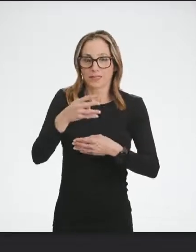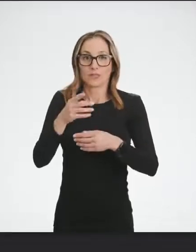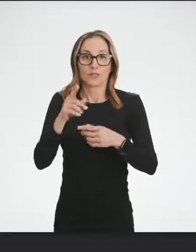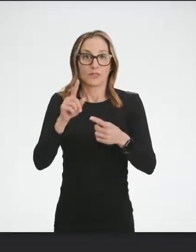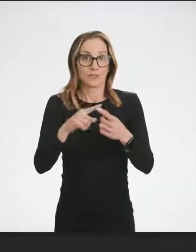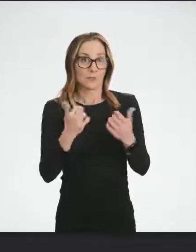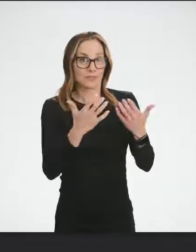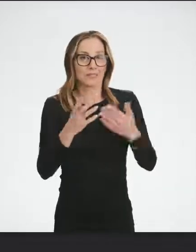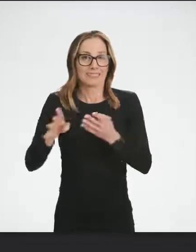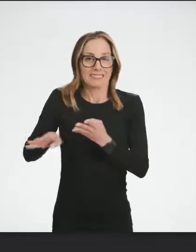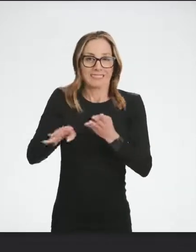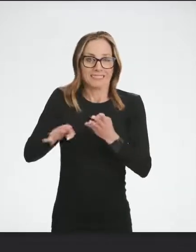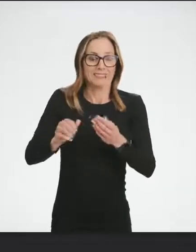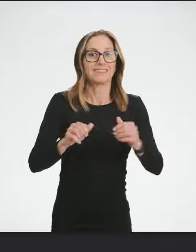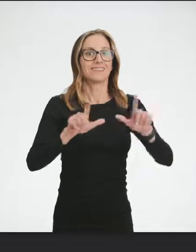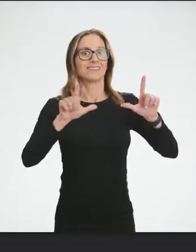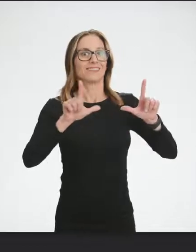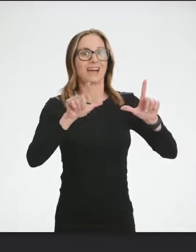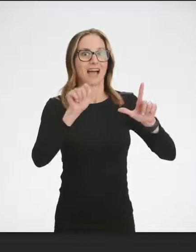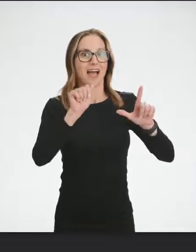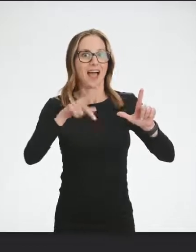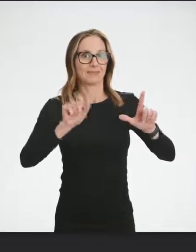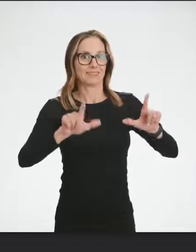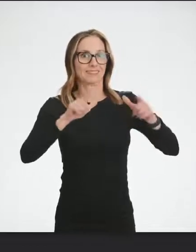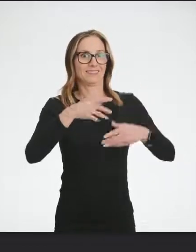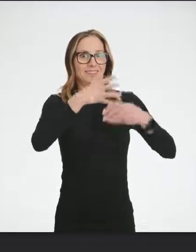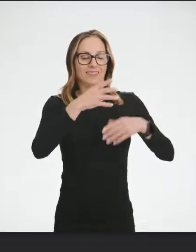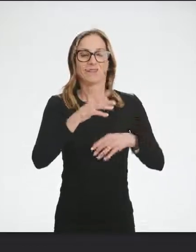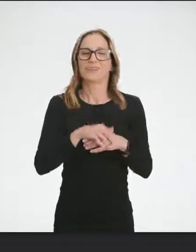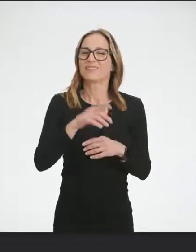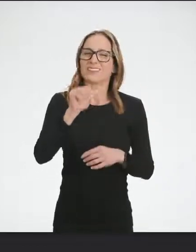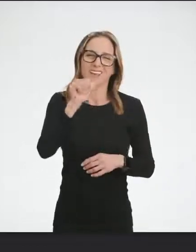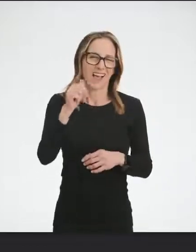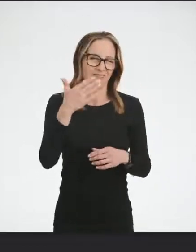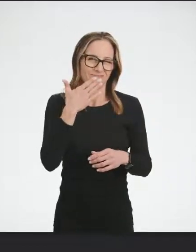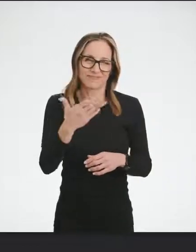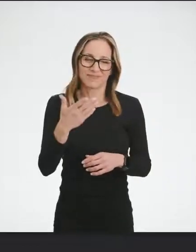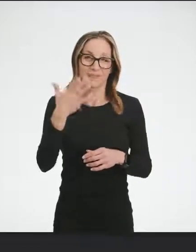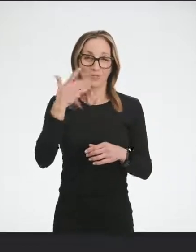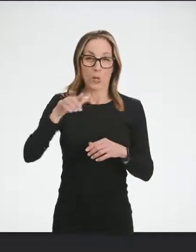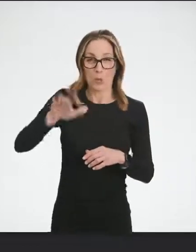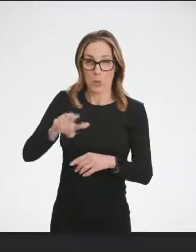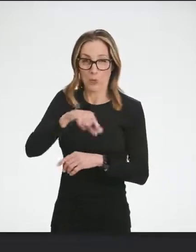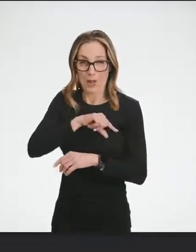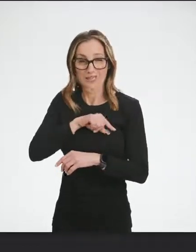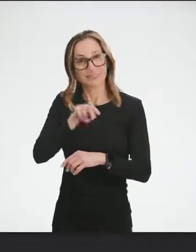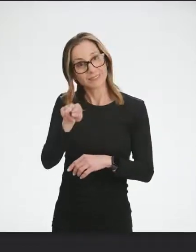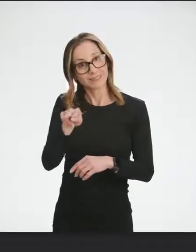This is not an ideal gaming experience since the user sees lower quality graphics for longer.